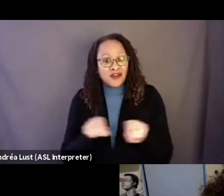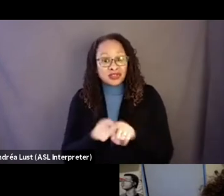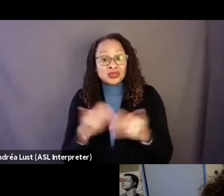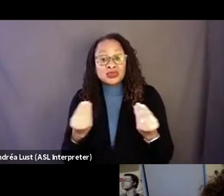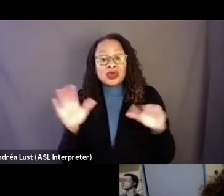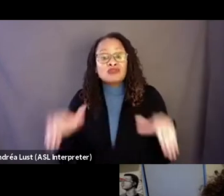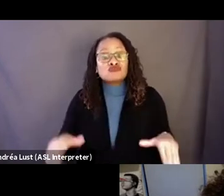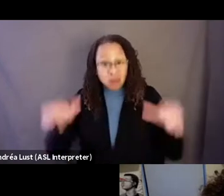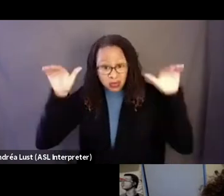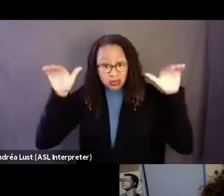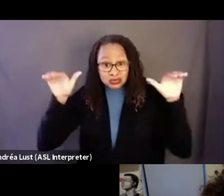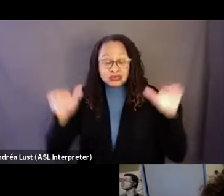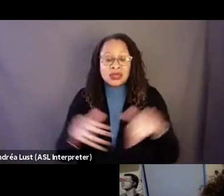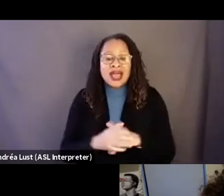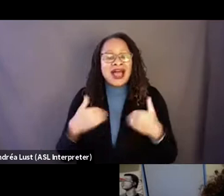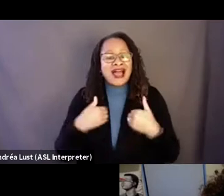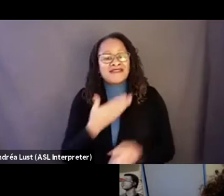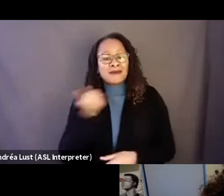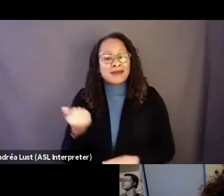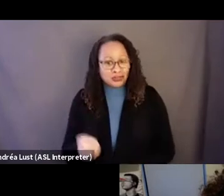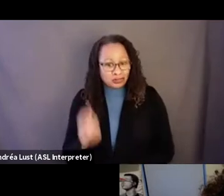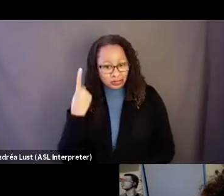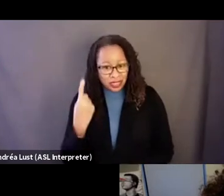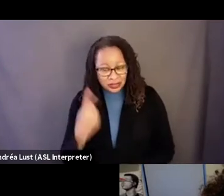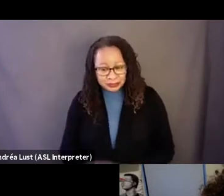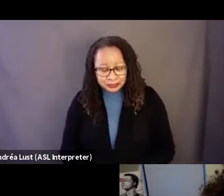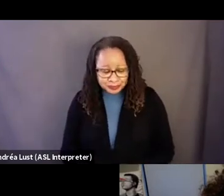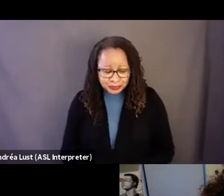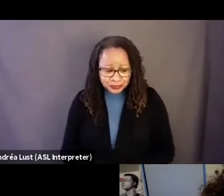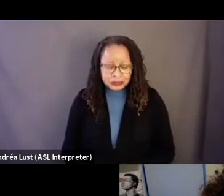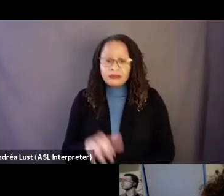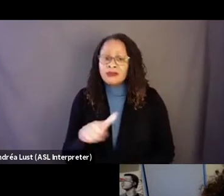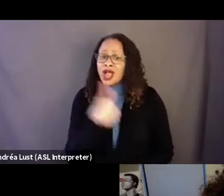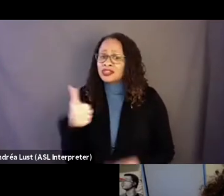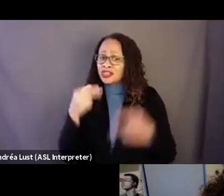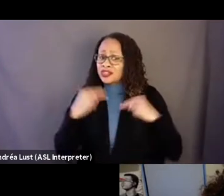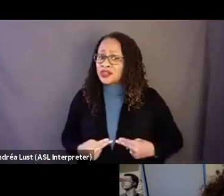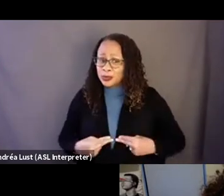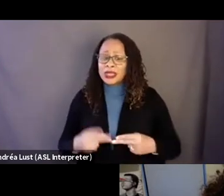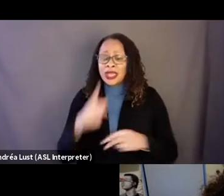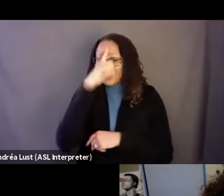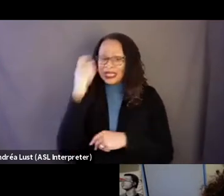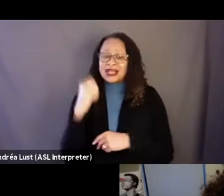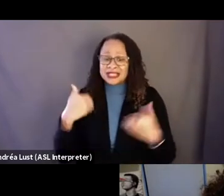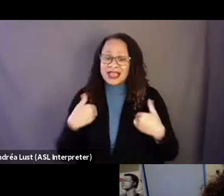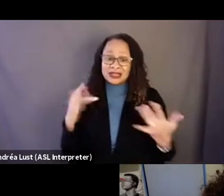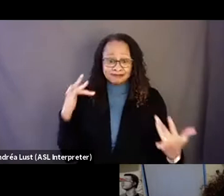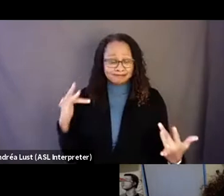and have a better understanding of another human being, because they've been in touch and been surrounded